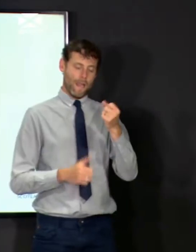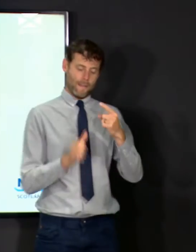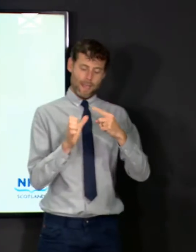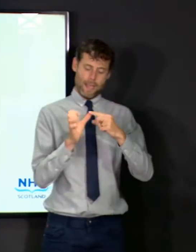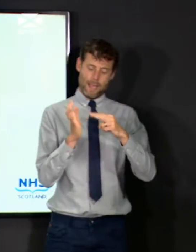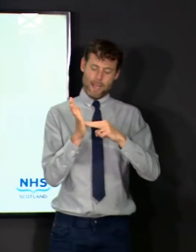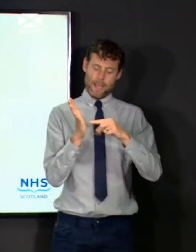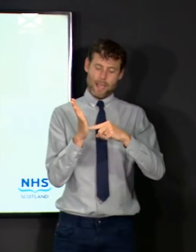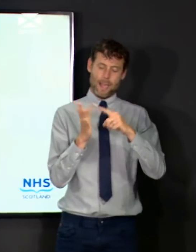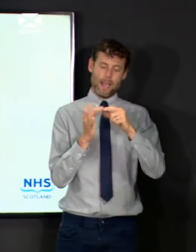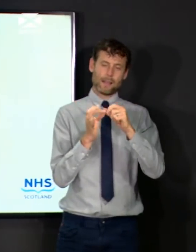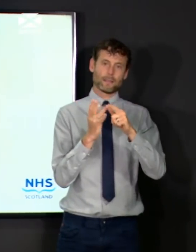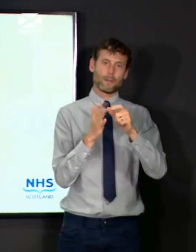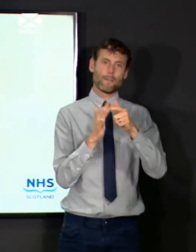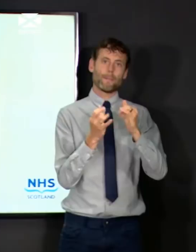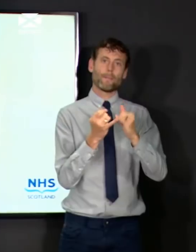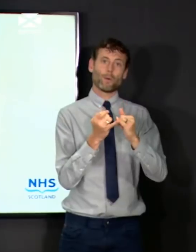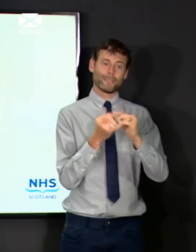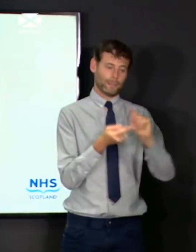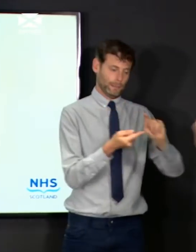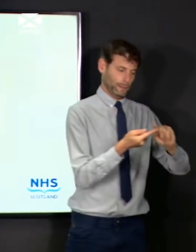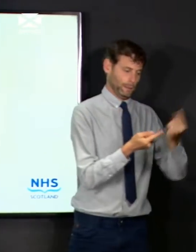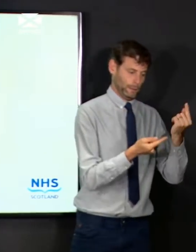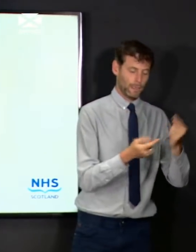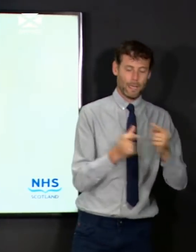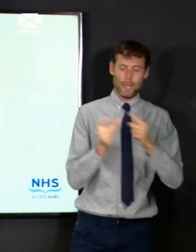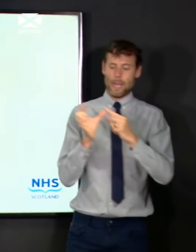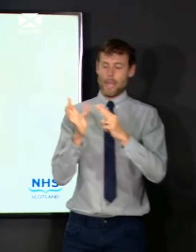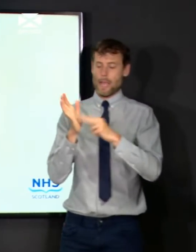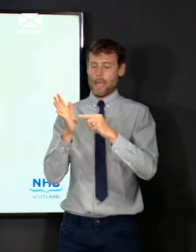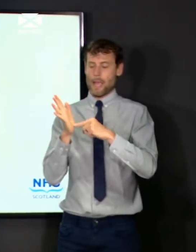immune response, and the antigen test, which is the one you hear us talk about all the